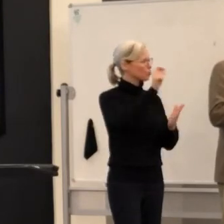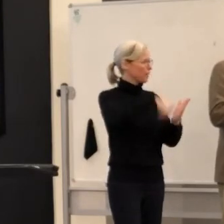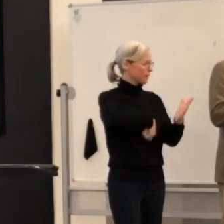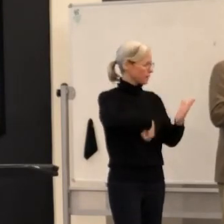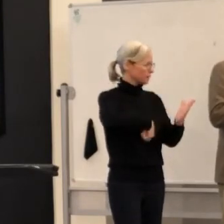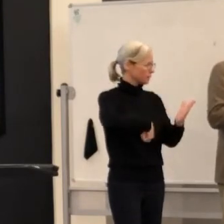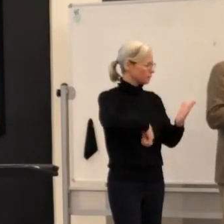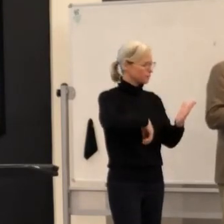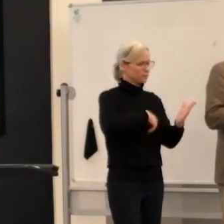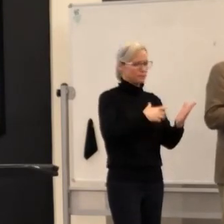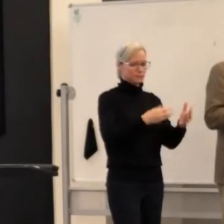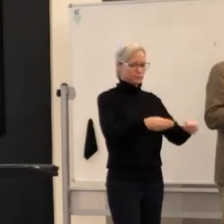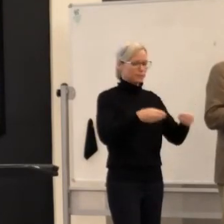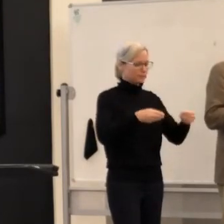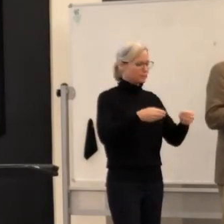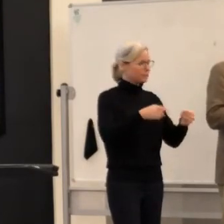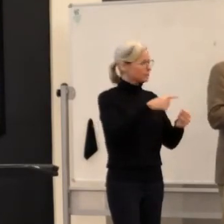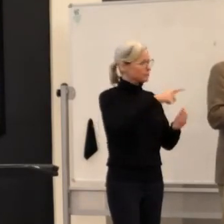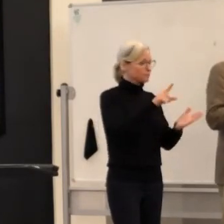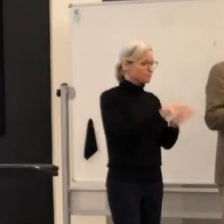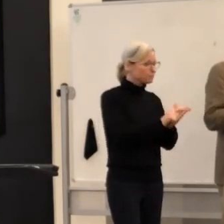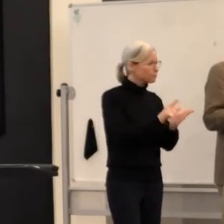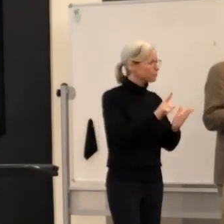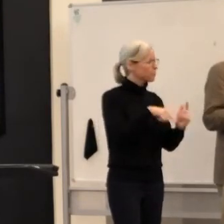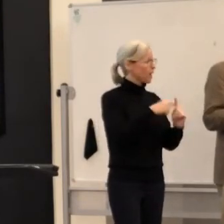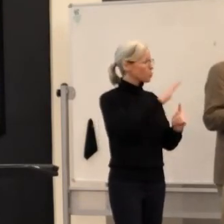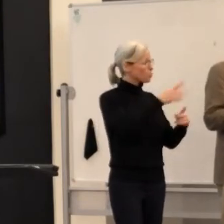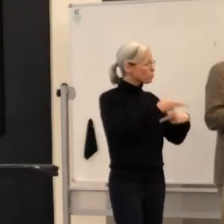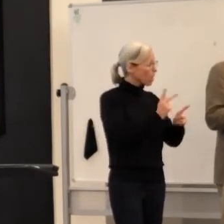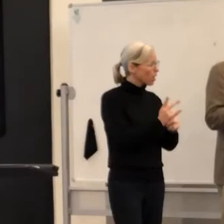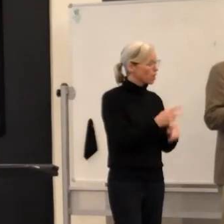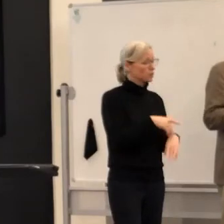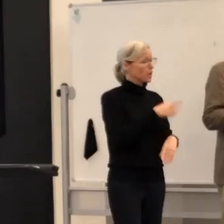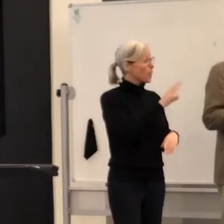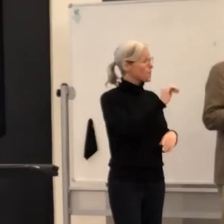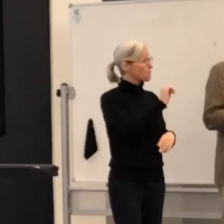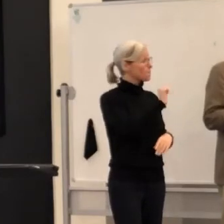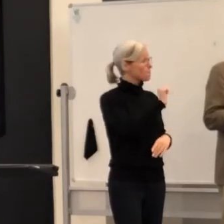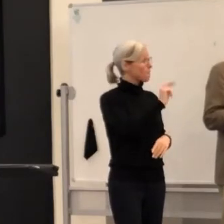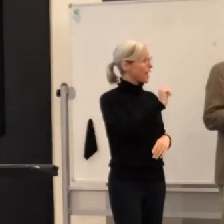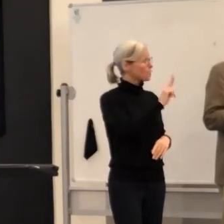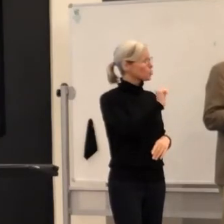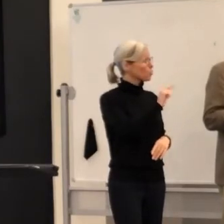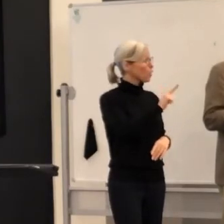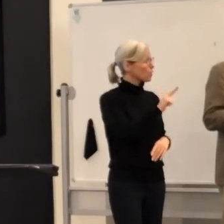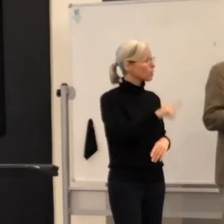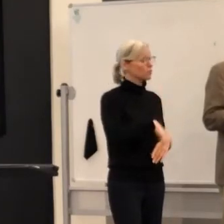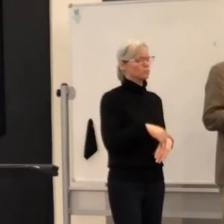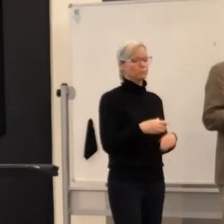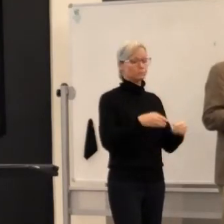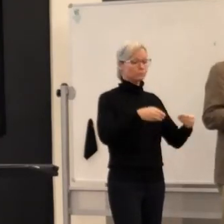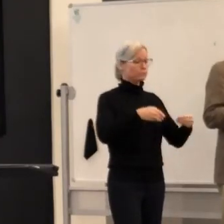documentation of your products, the users manuals, or advertisements or marketing materials for it,